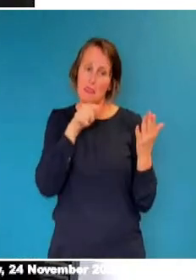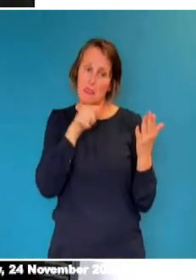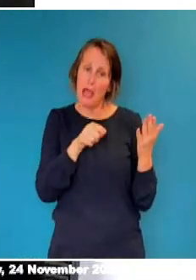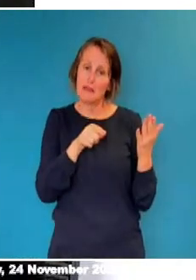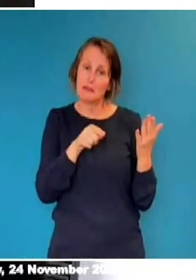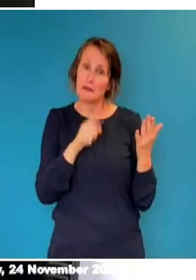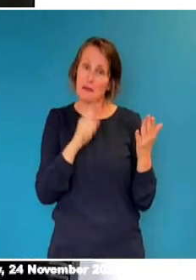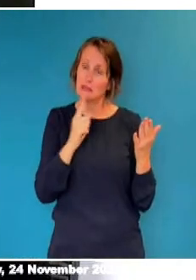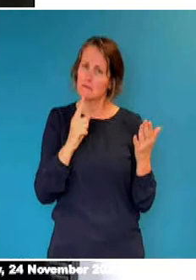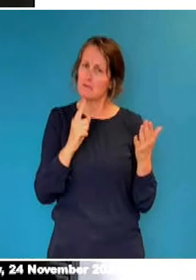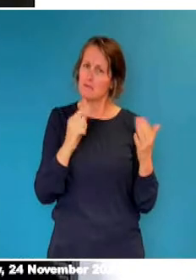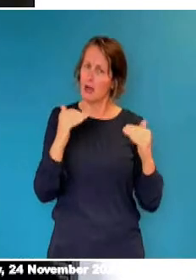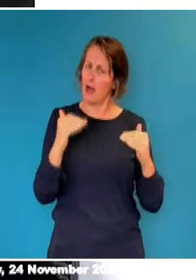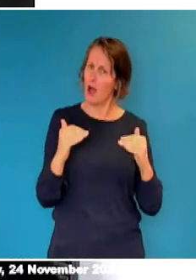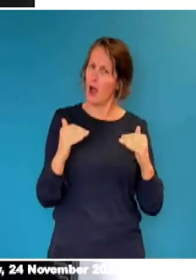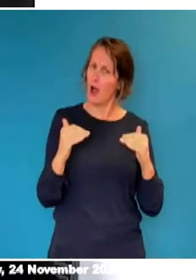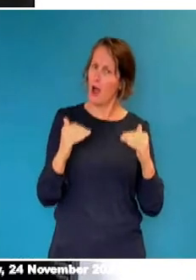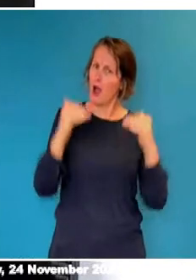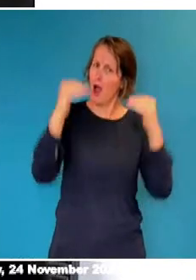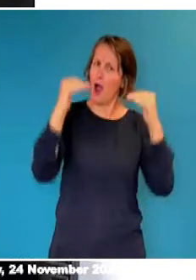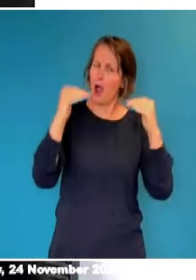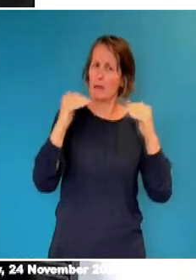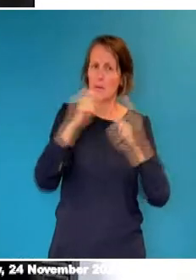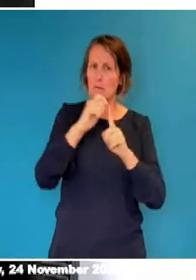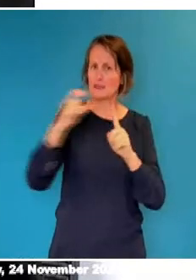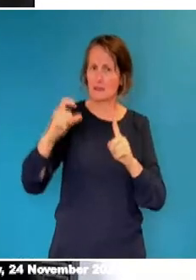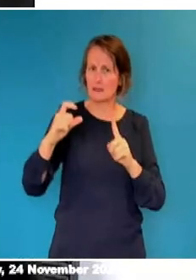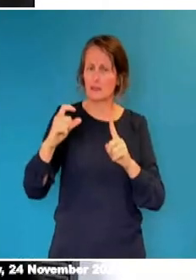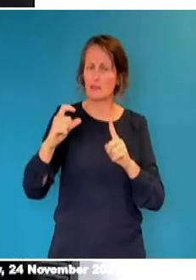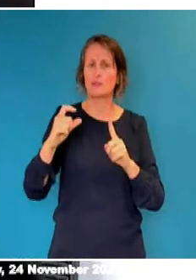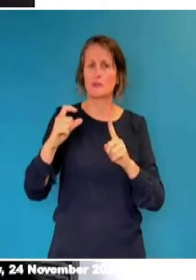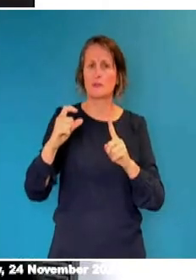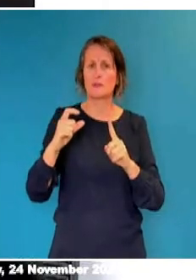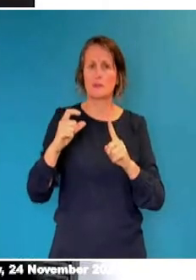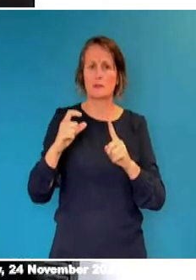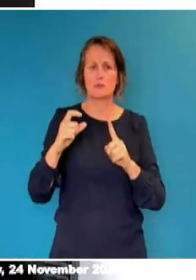high, in terms of the employers who have given evidence to this Royal Commission, a